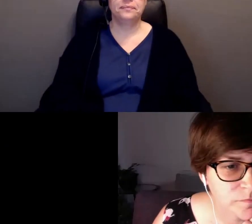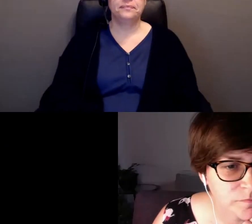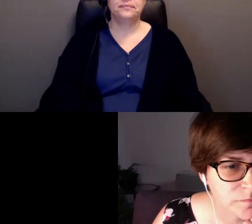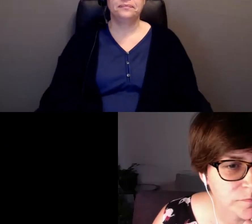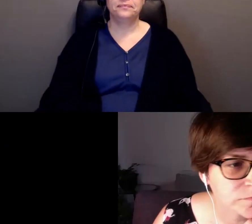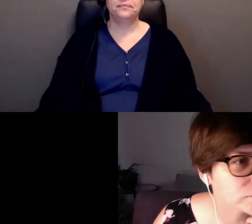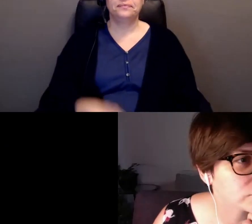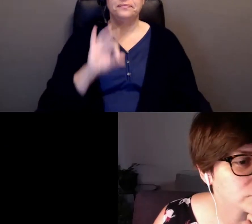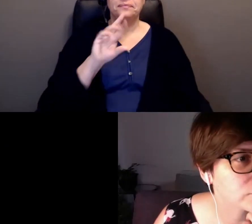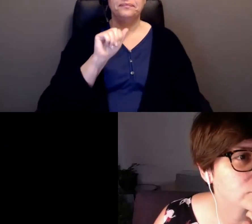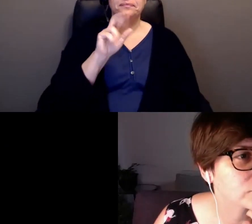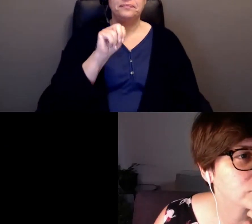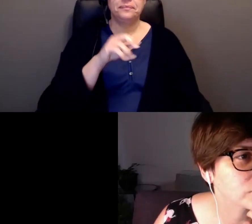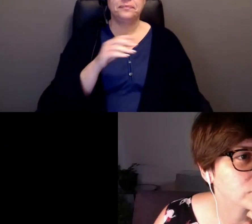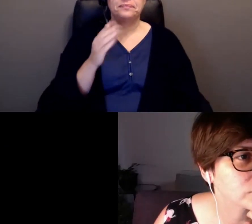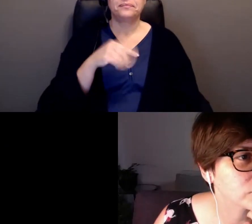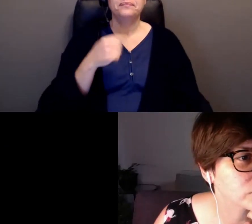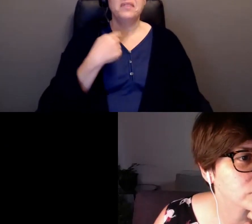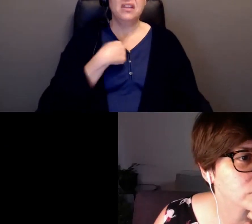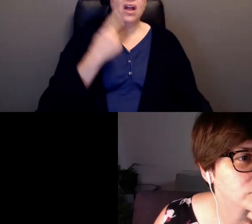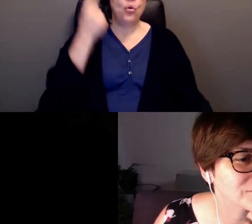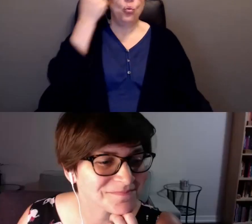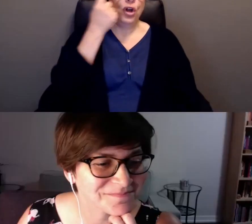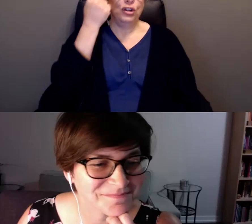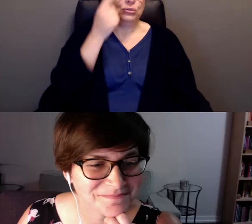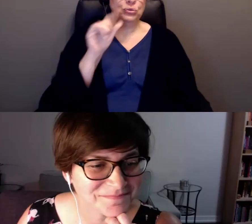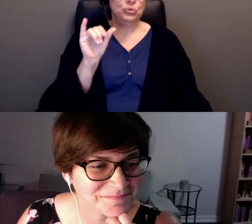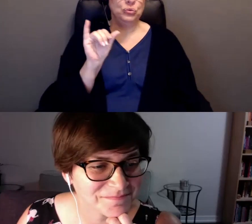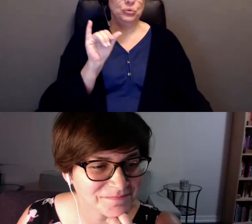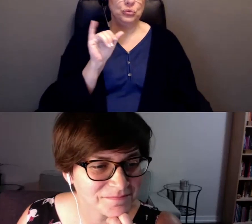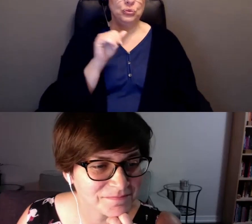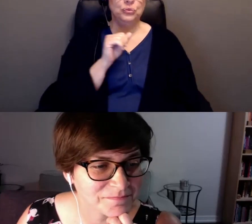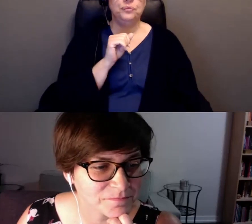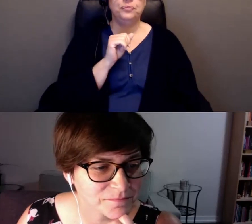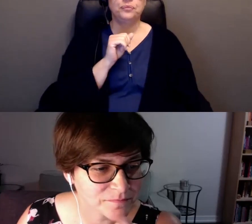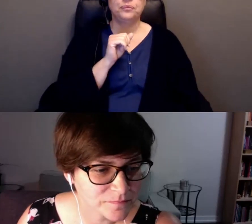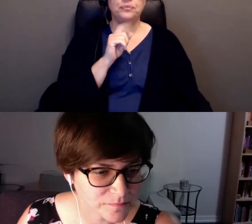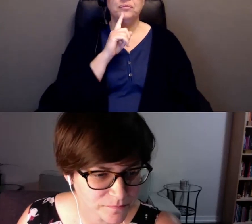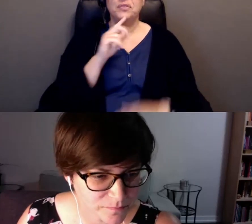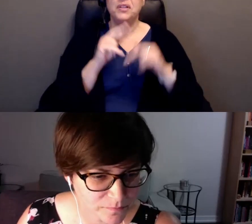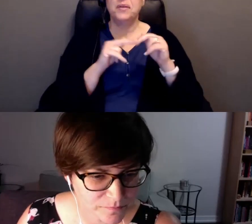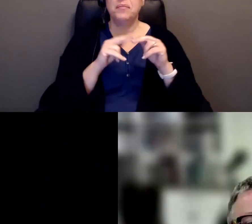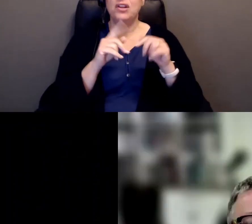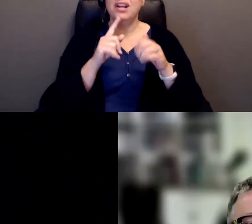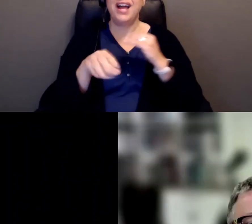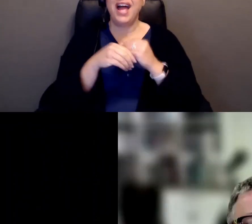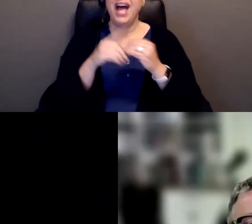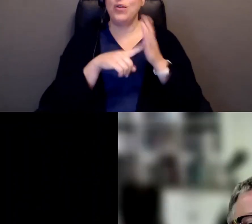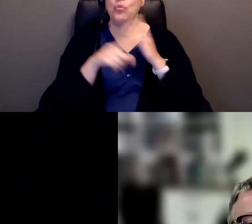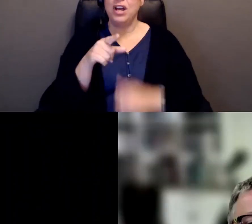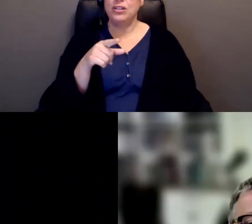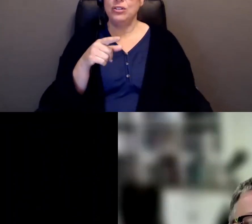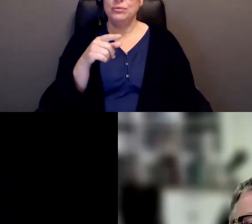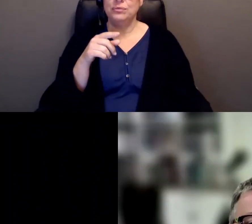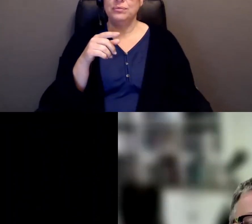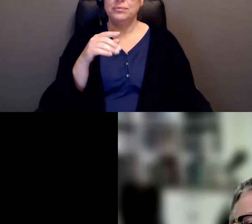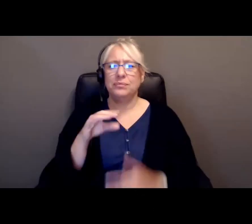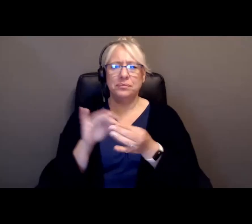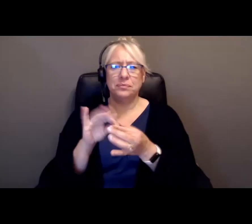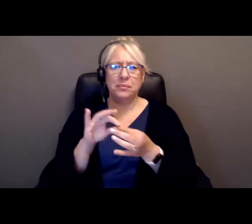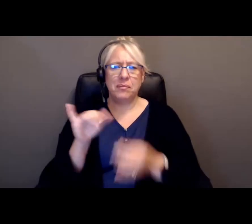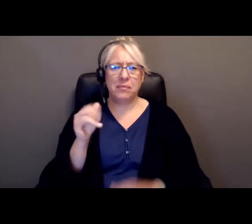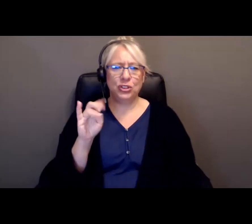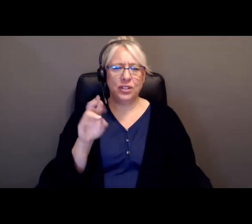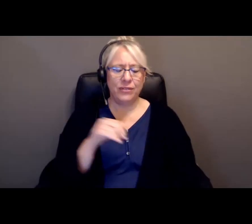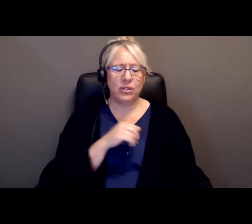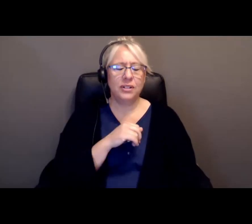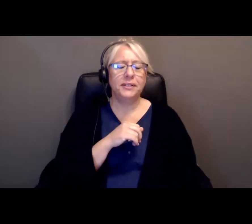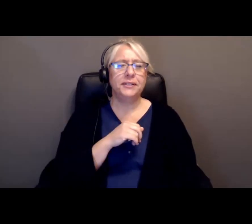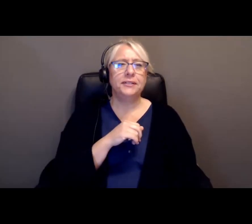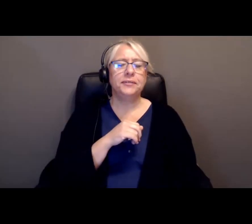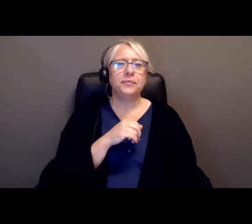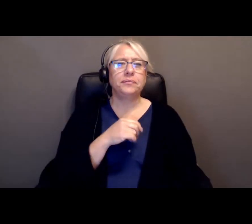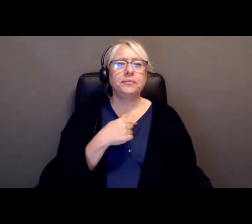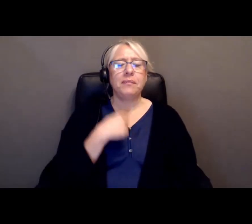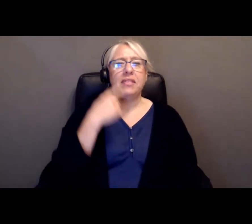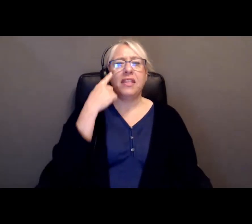I'm wondering as well, building on what you're saying, Jennifer, is that I think academia has